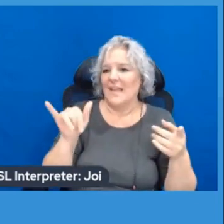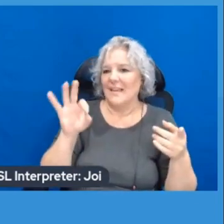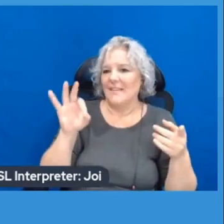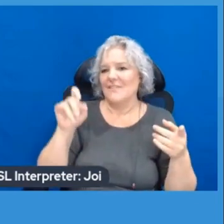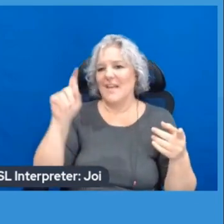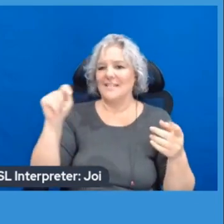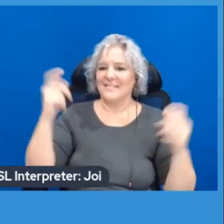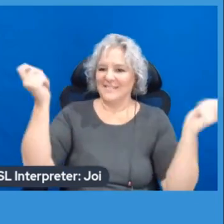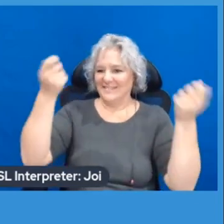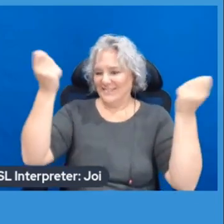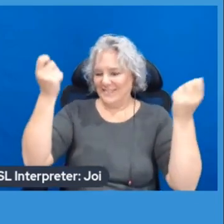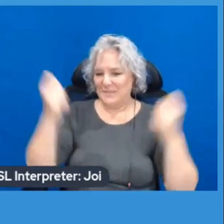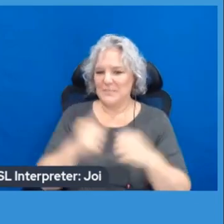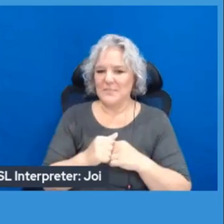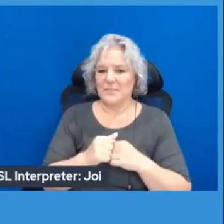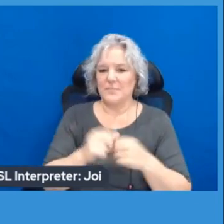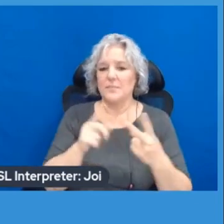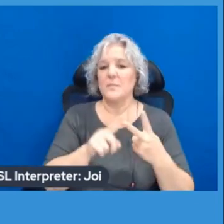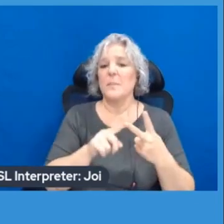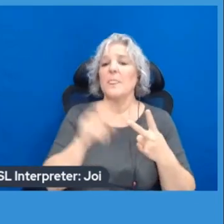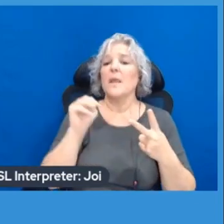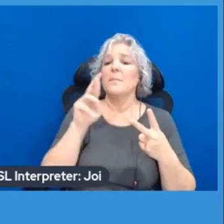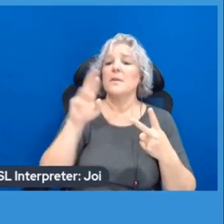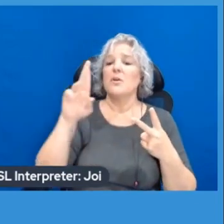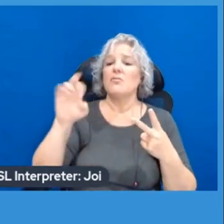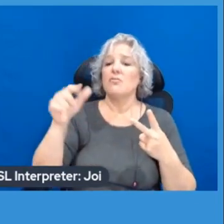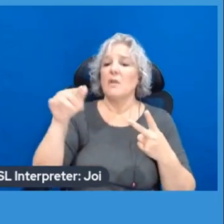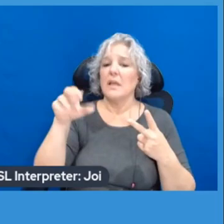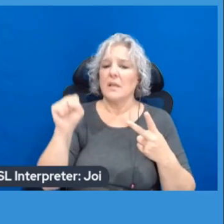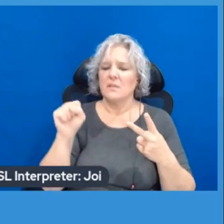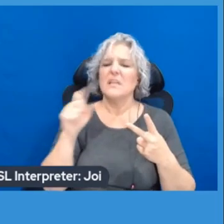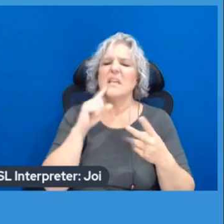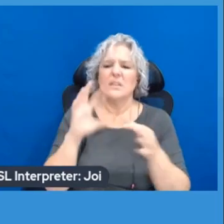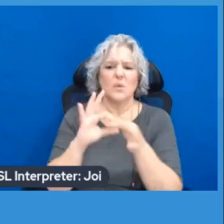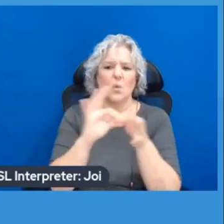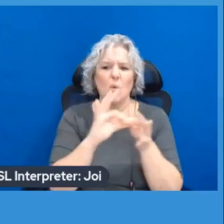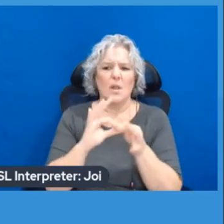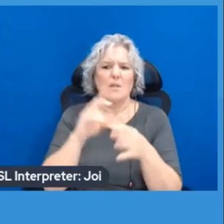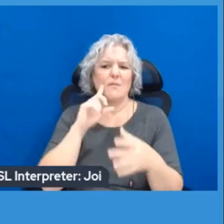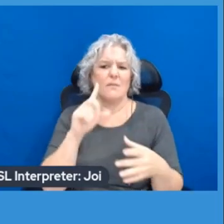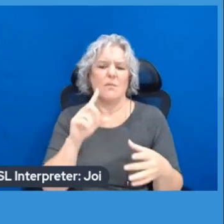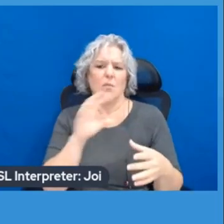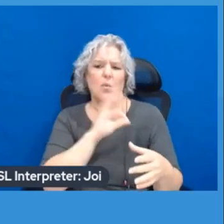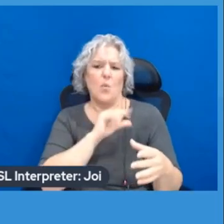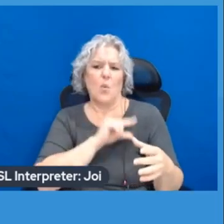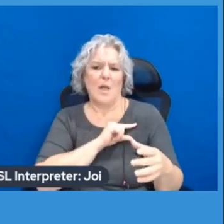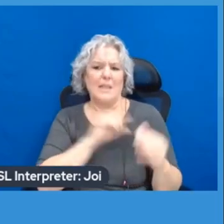Rhodus Riggins is a quality enhancement coordinator at the Education Improvement